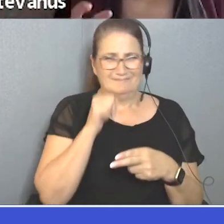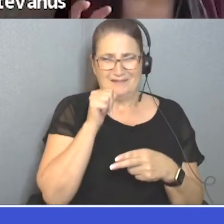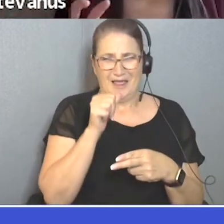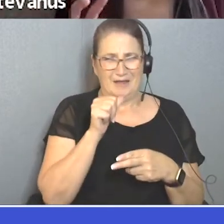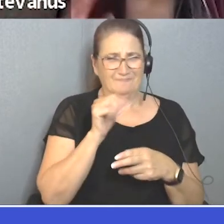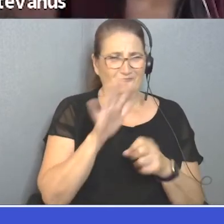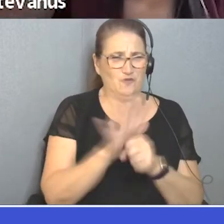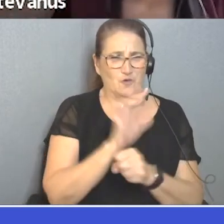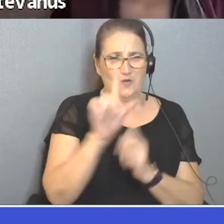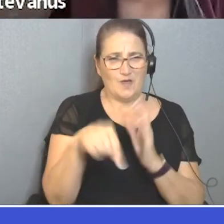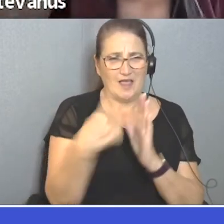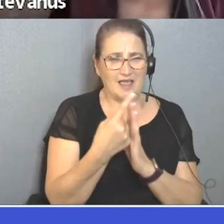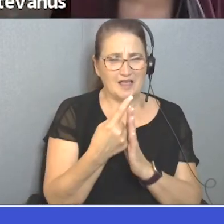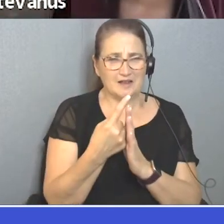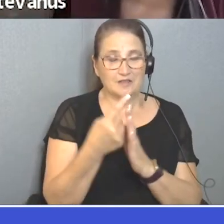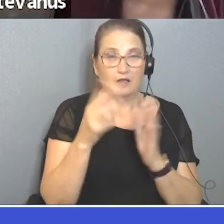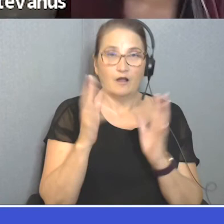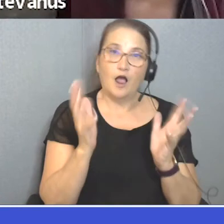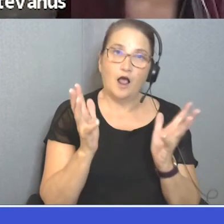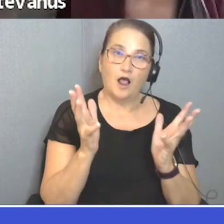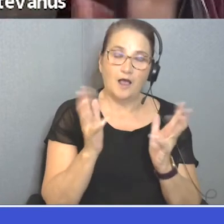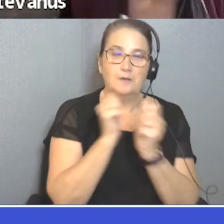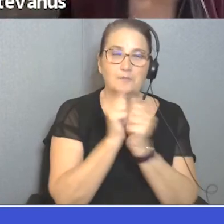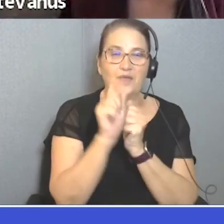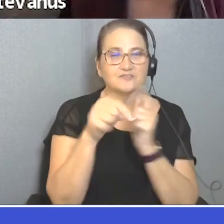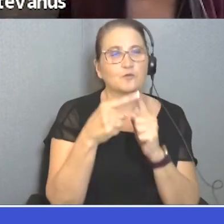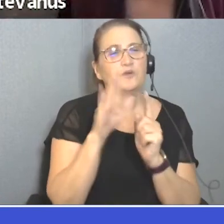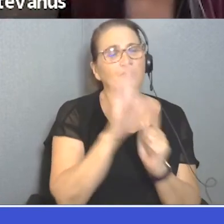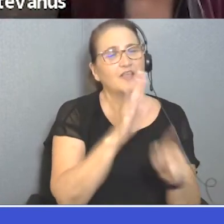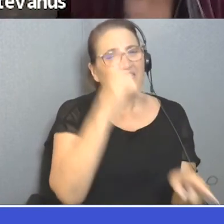not even a full hour. The conversation maybe can go that